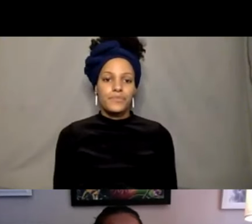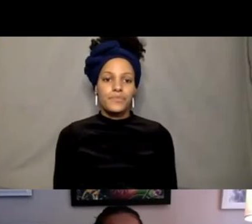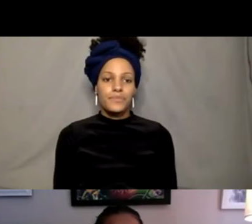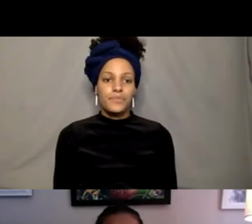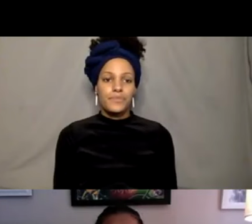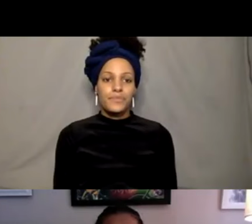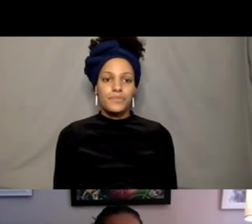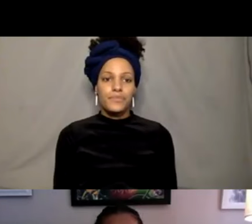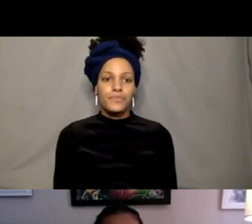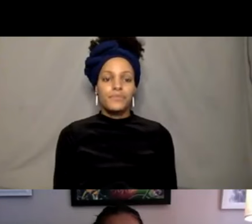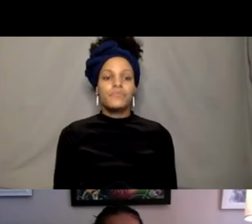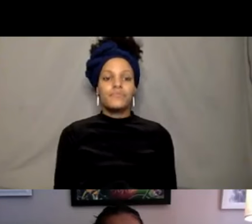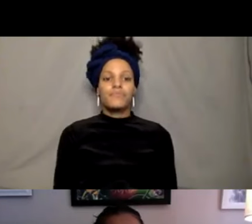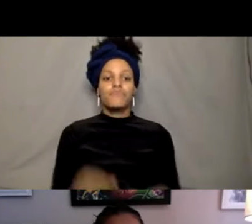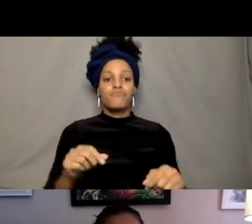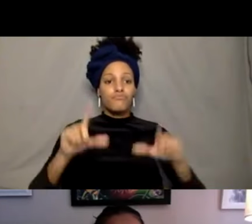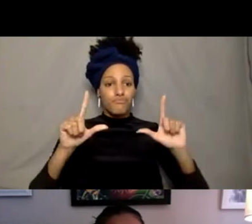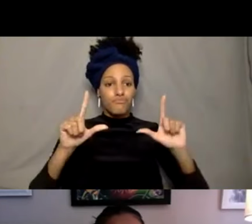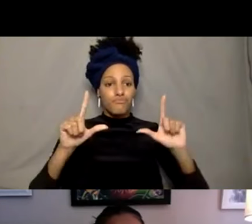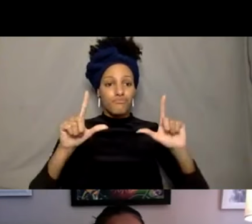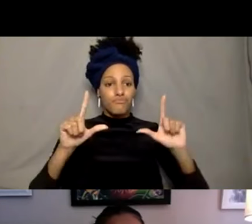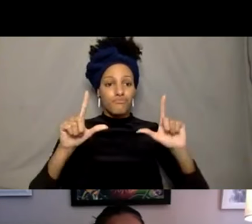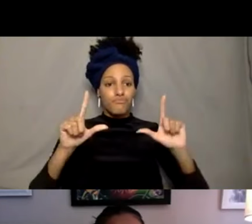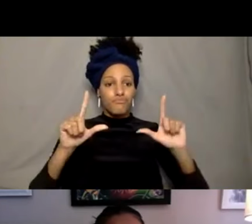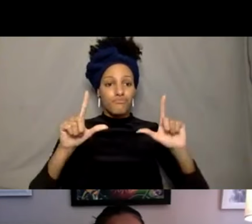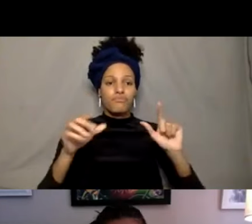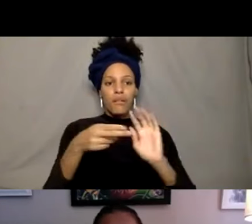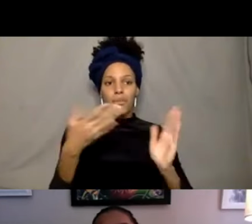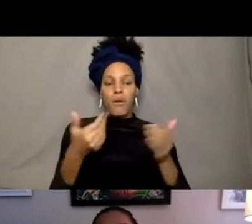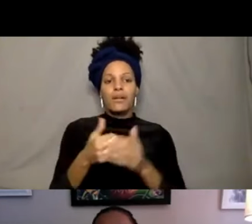This slide is titled Geographic Eligibility.